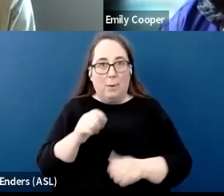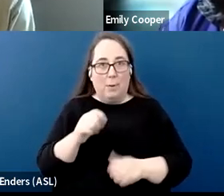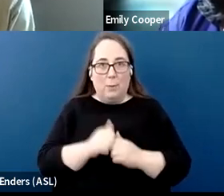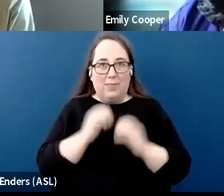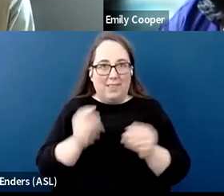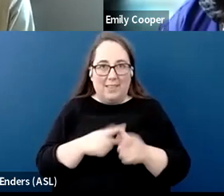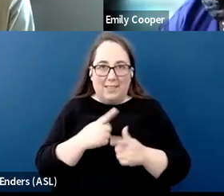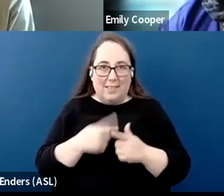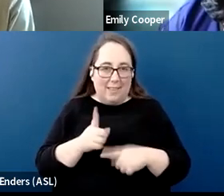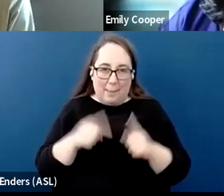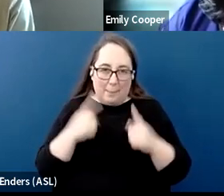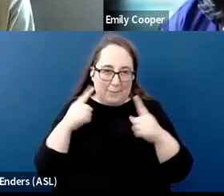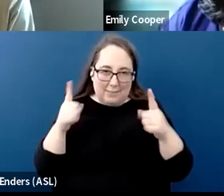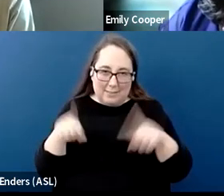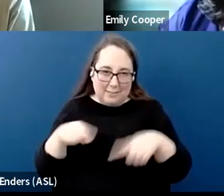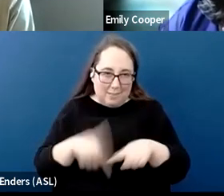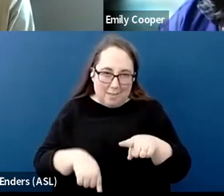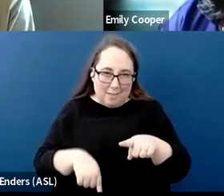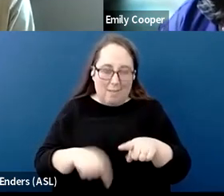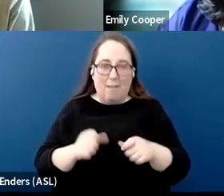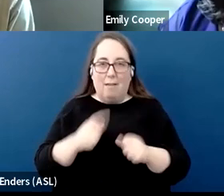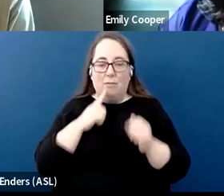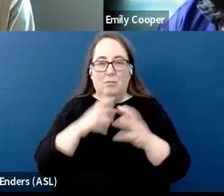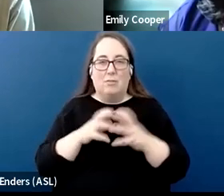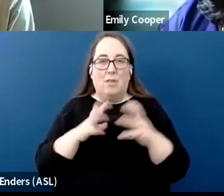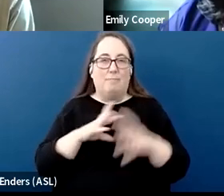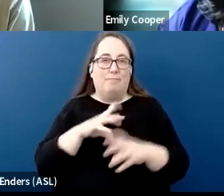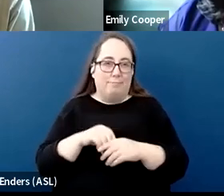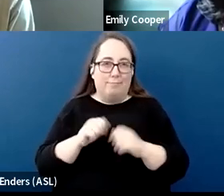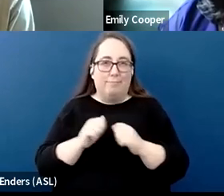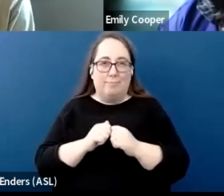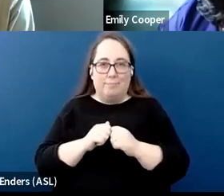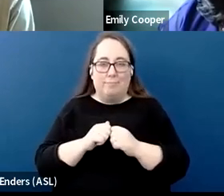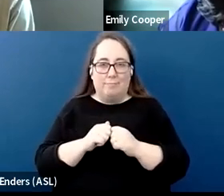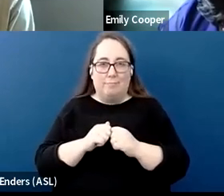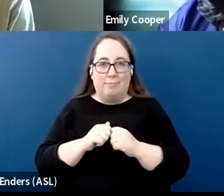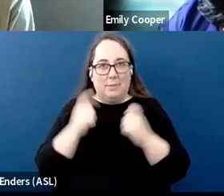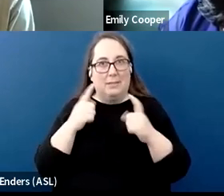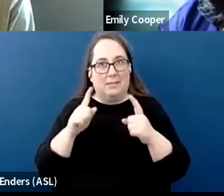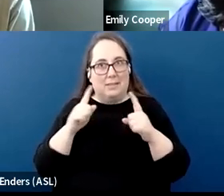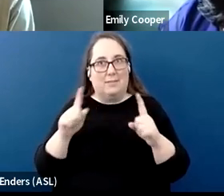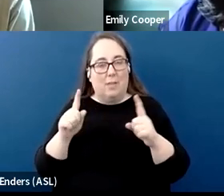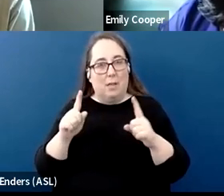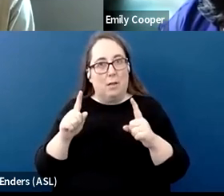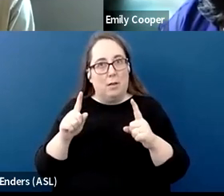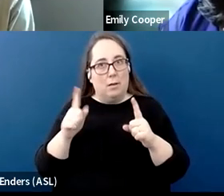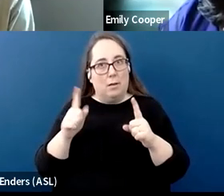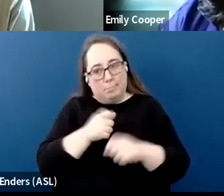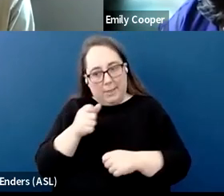And rehab act funds that are spent on transportation, to really expand access to transportation services.